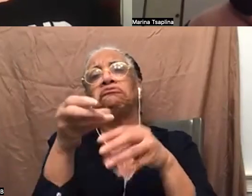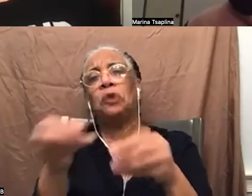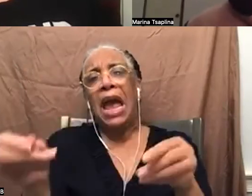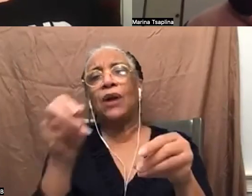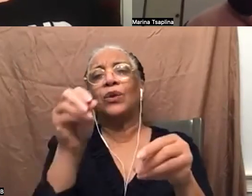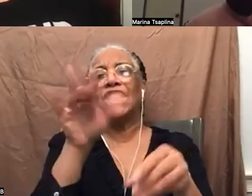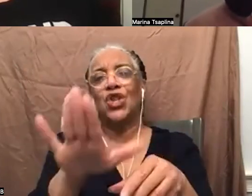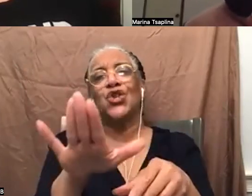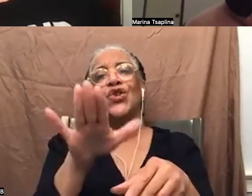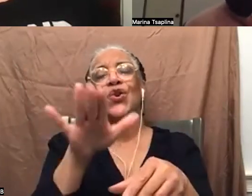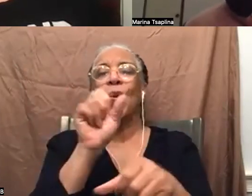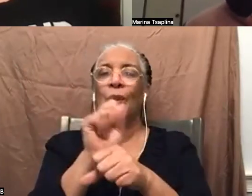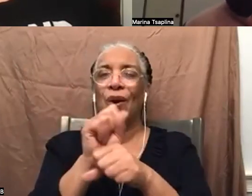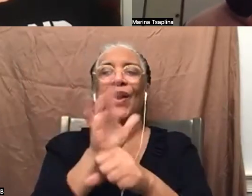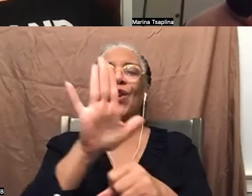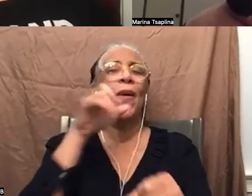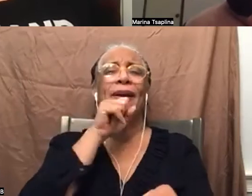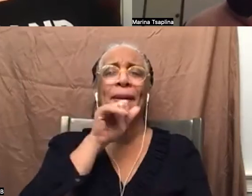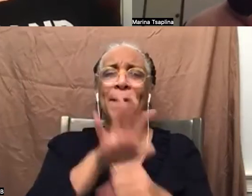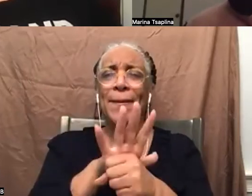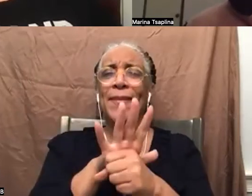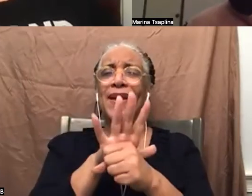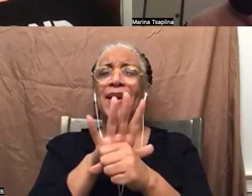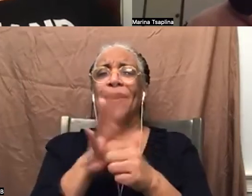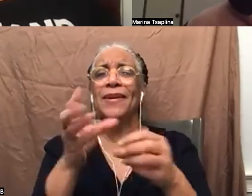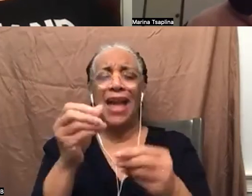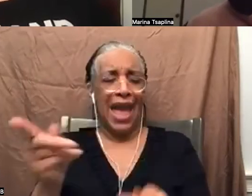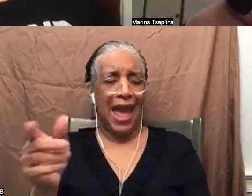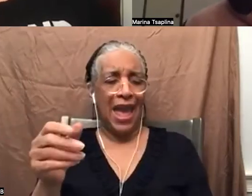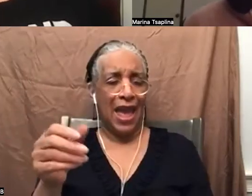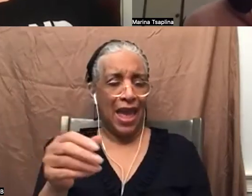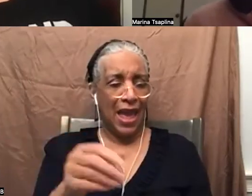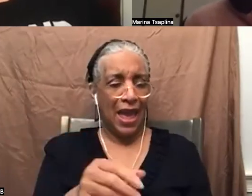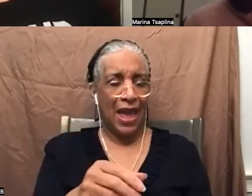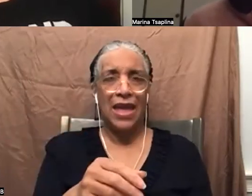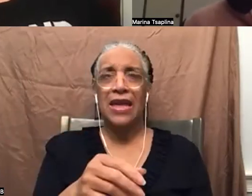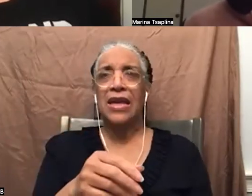What keeps you grounded? Because this is heavy, right?